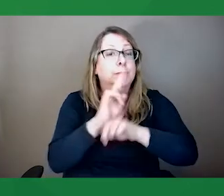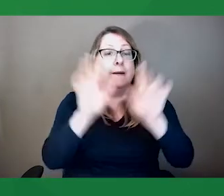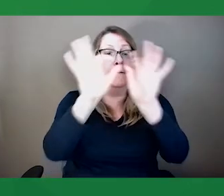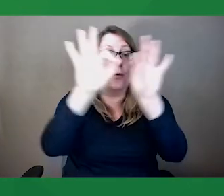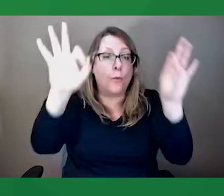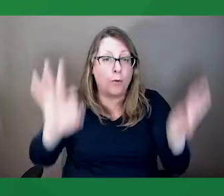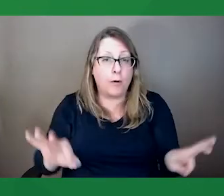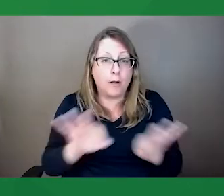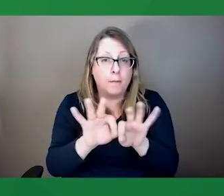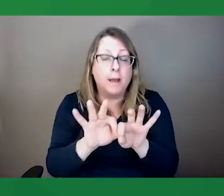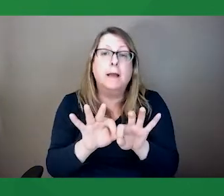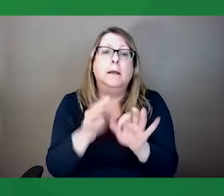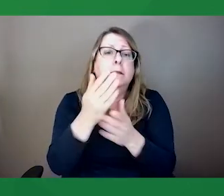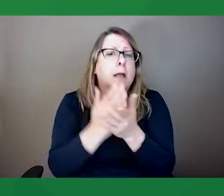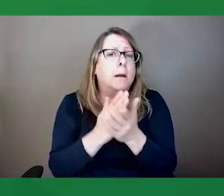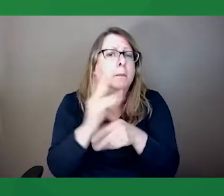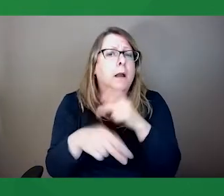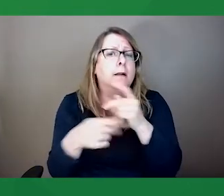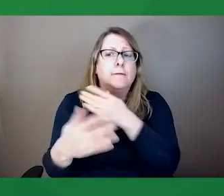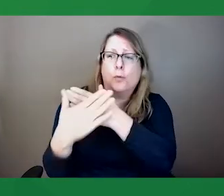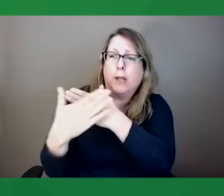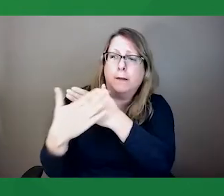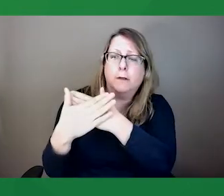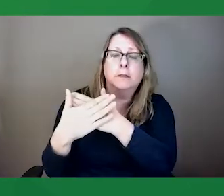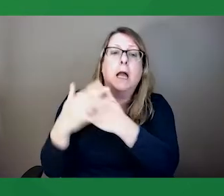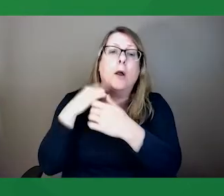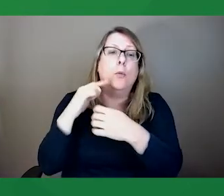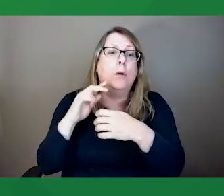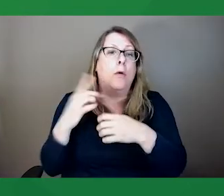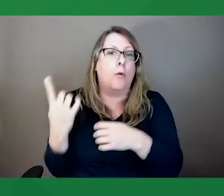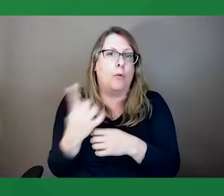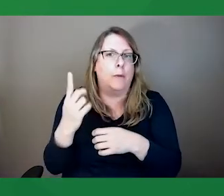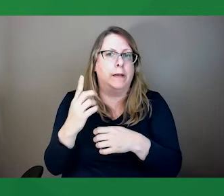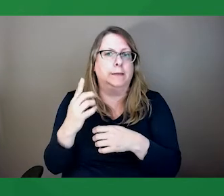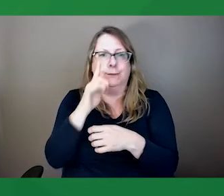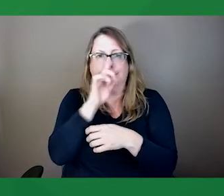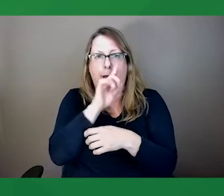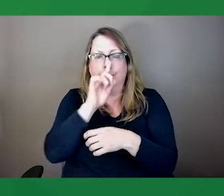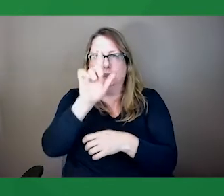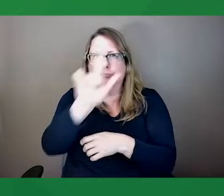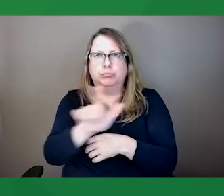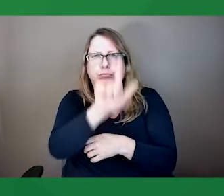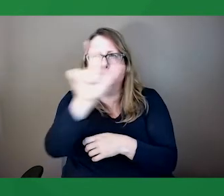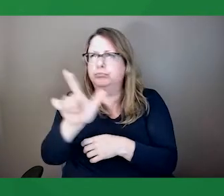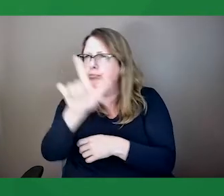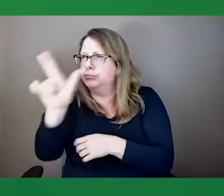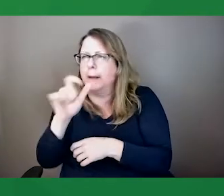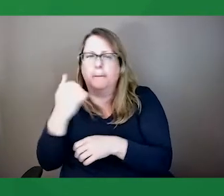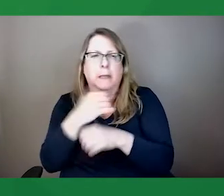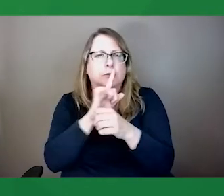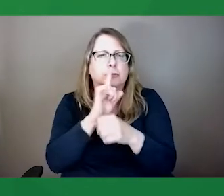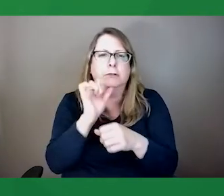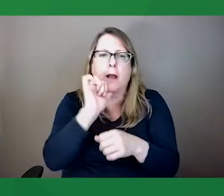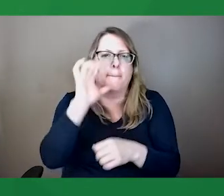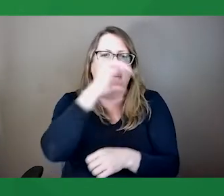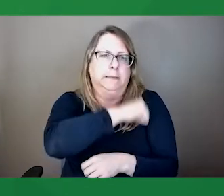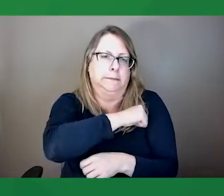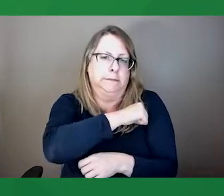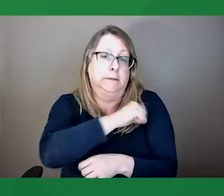I quickly move my mouse around just to make sure that I'm not missing any kind of notifications. Now, this could be really difficult,